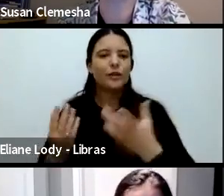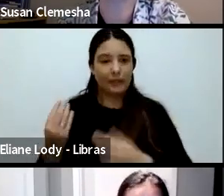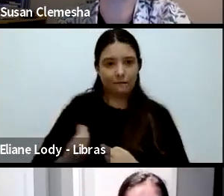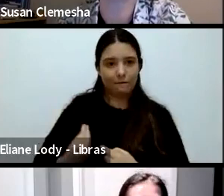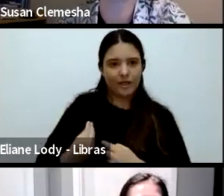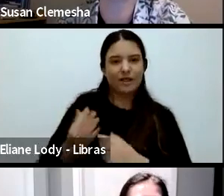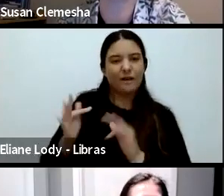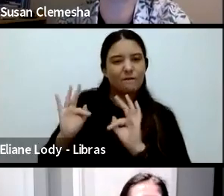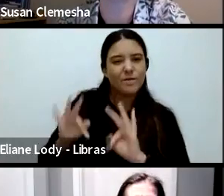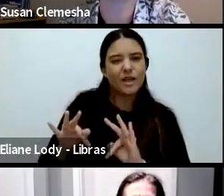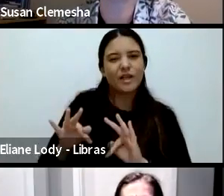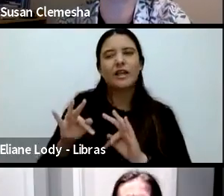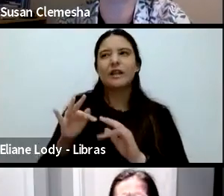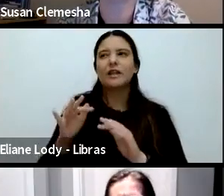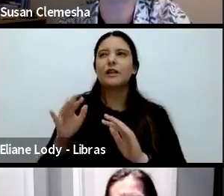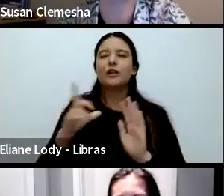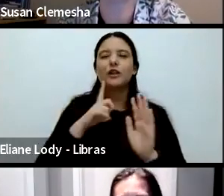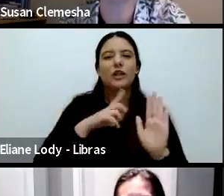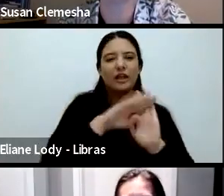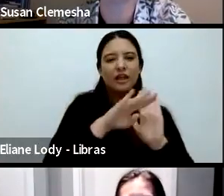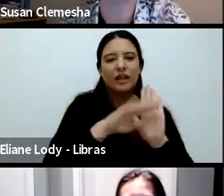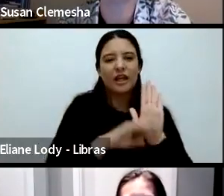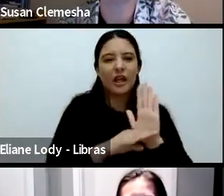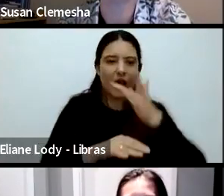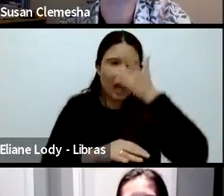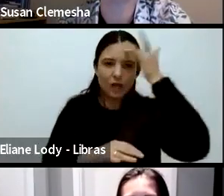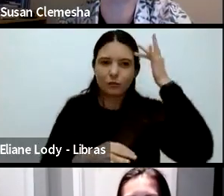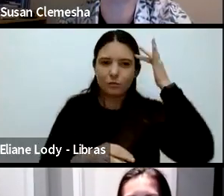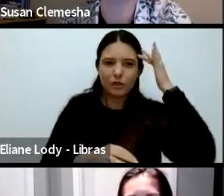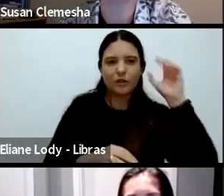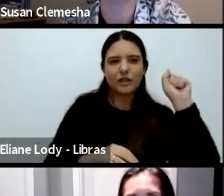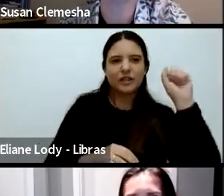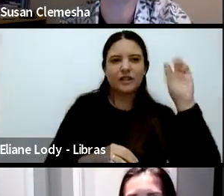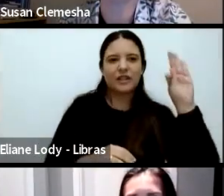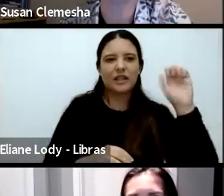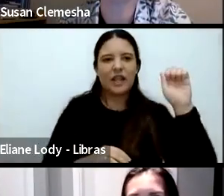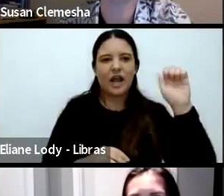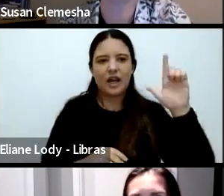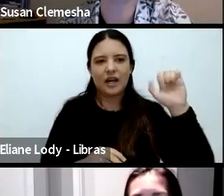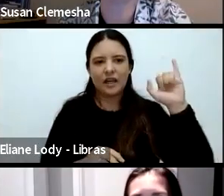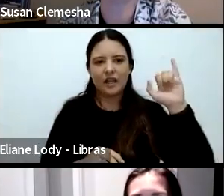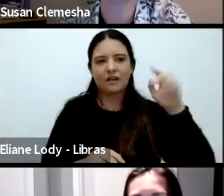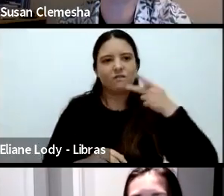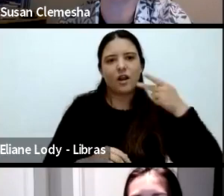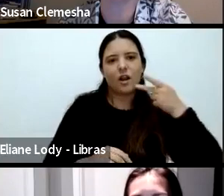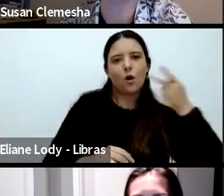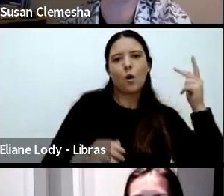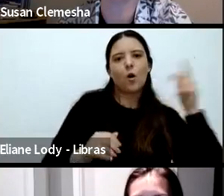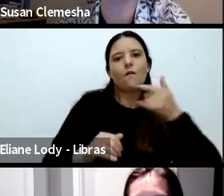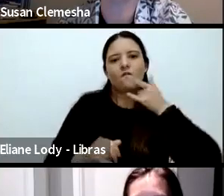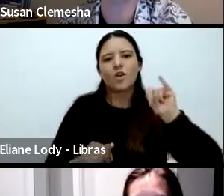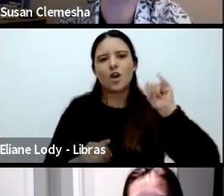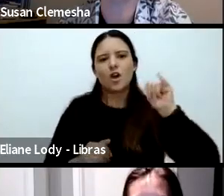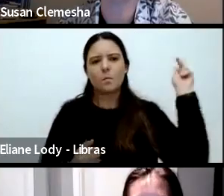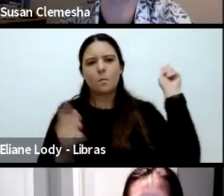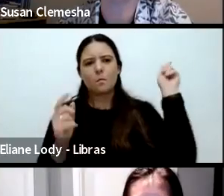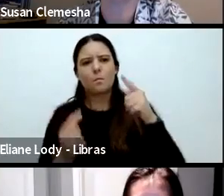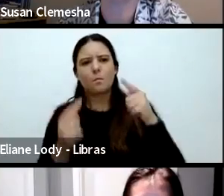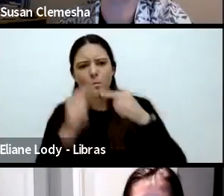He had been, he was on Stalin's bad west. And it because he wasn't And it because he wasn't. worth orthodox enough in his orthodox enough in his beliefs